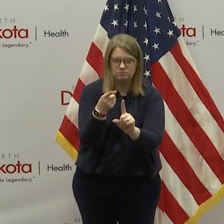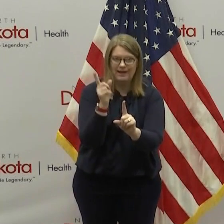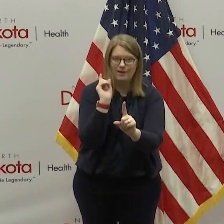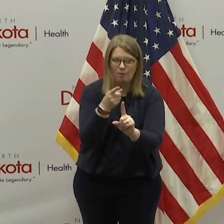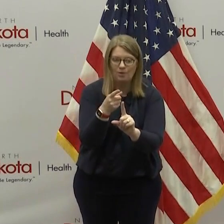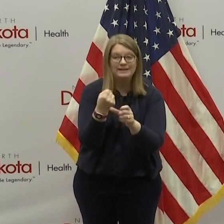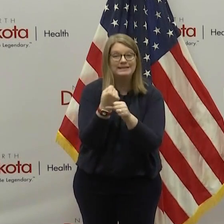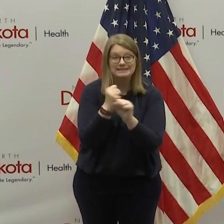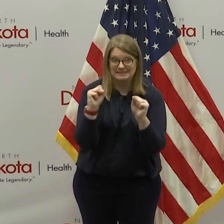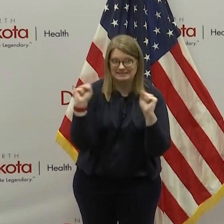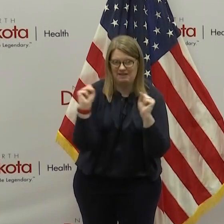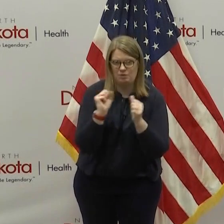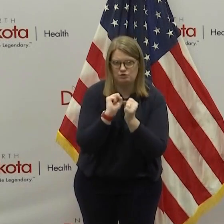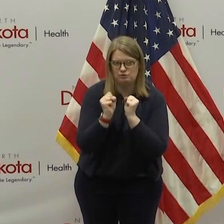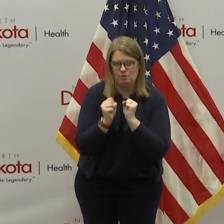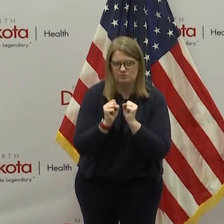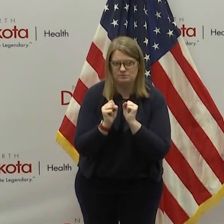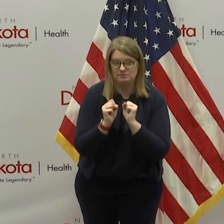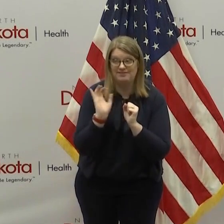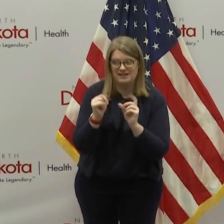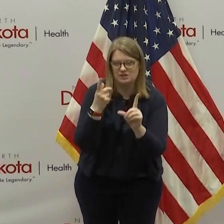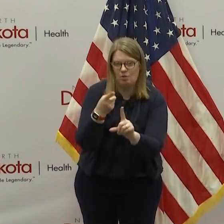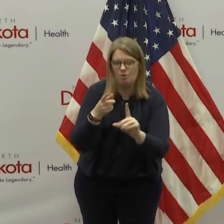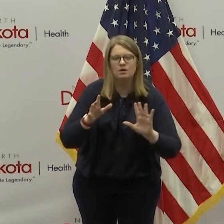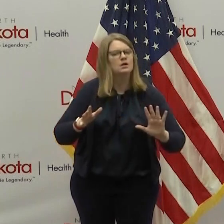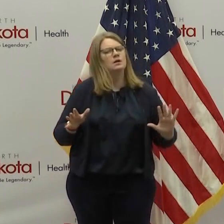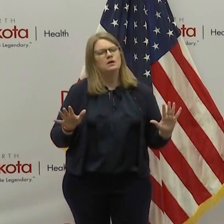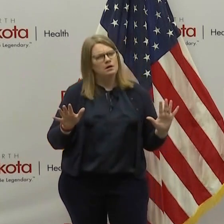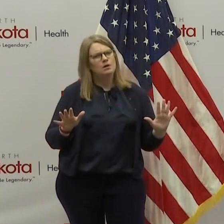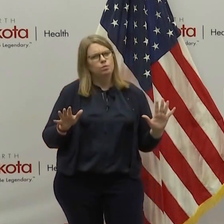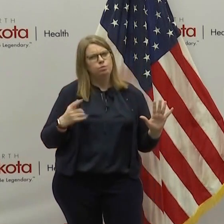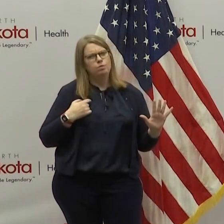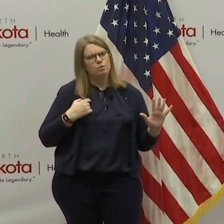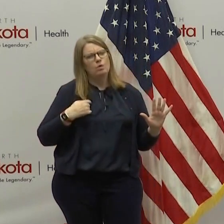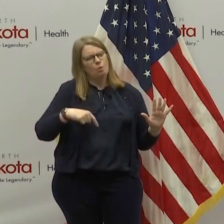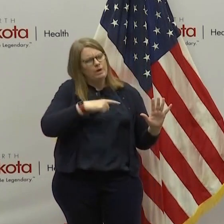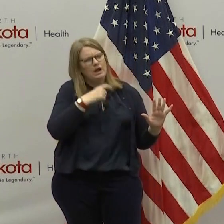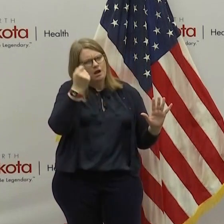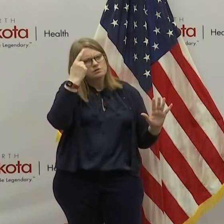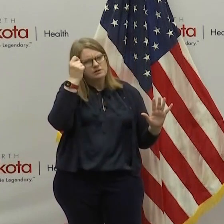AND COMPETITIONS WITH THAT EXECUTIVE ORDER WILL RESUME ON